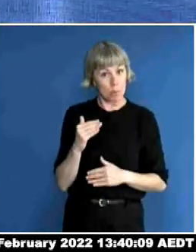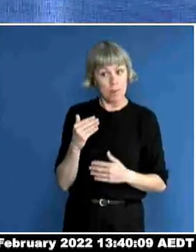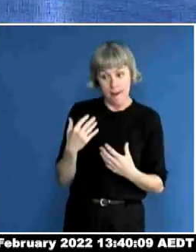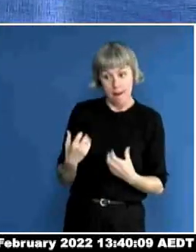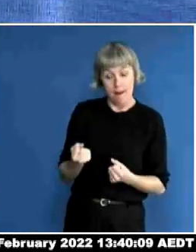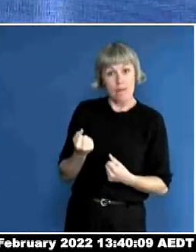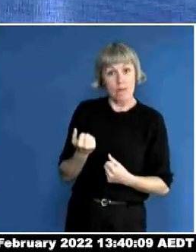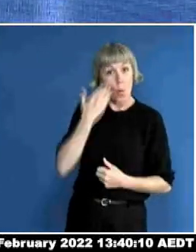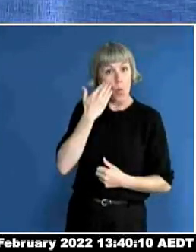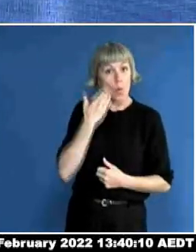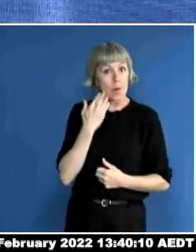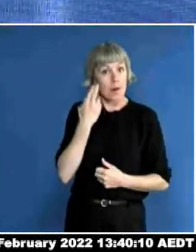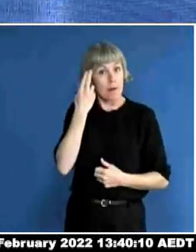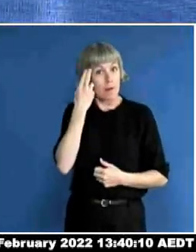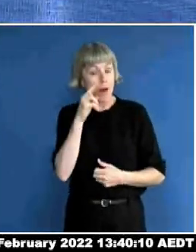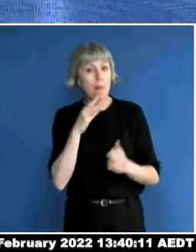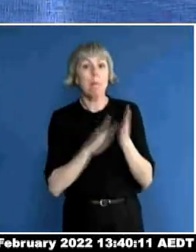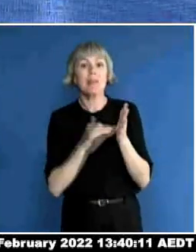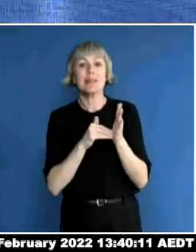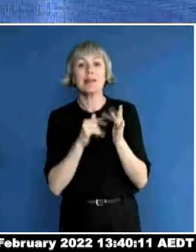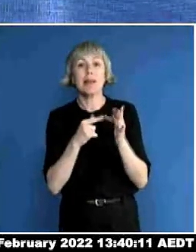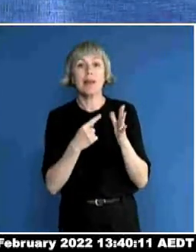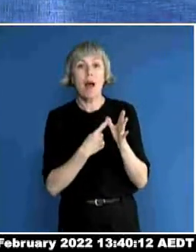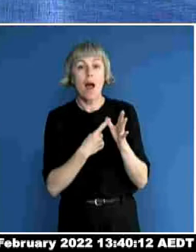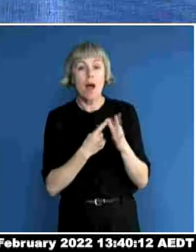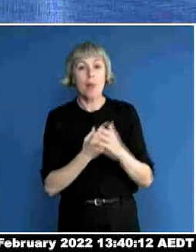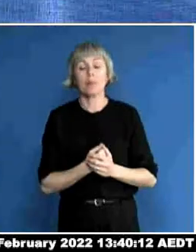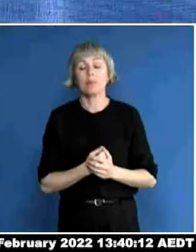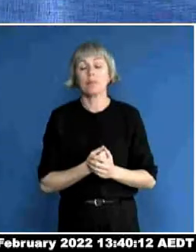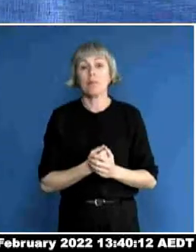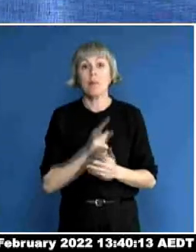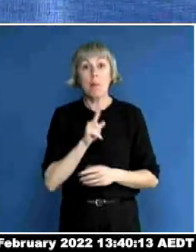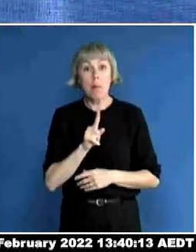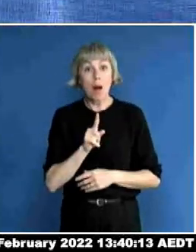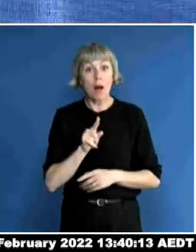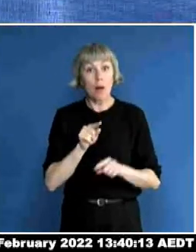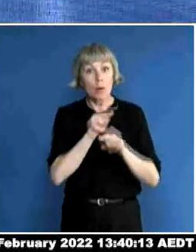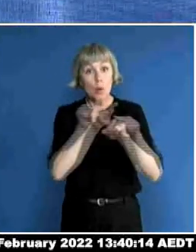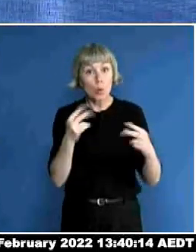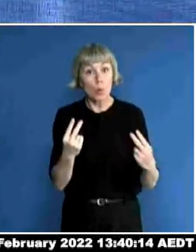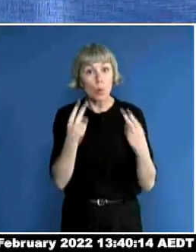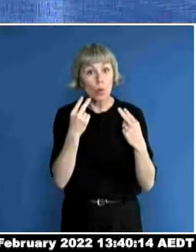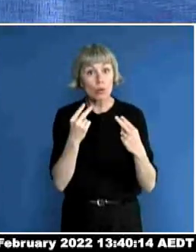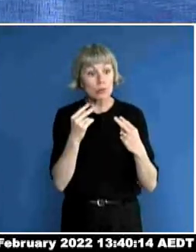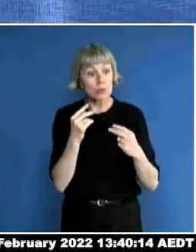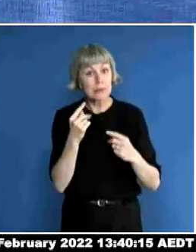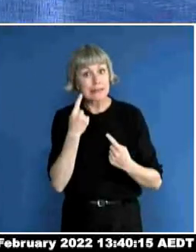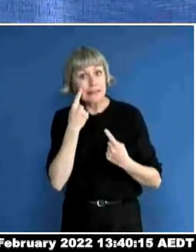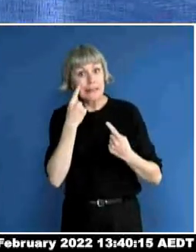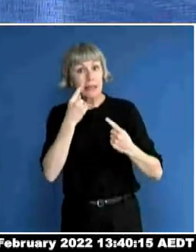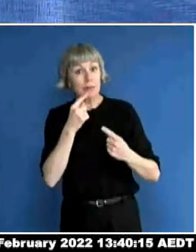following this hearing will not see Mzia and you will also hear Mzia's voice in an altered